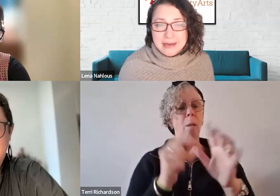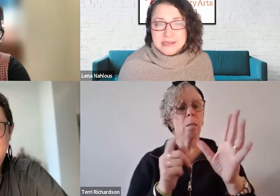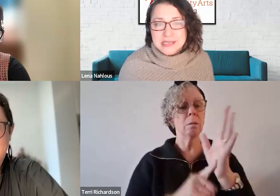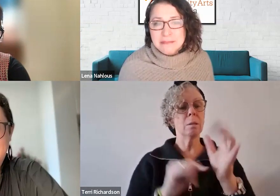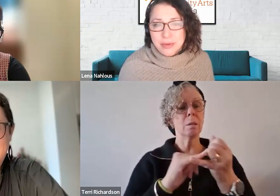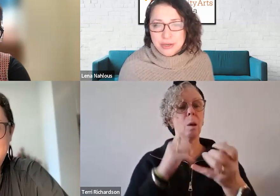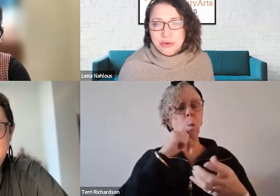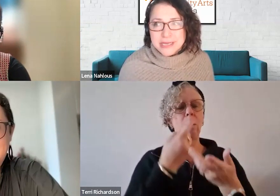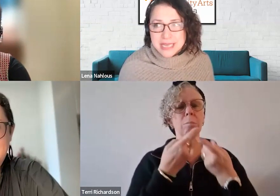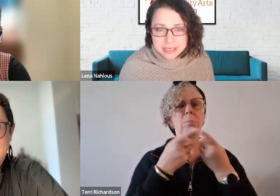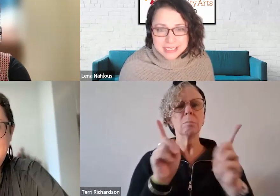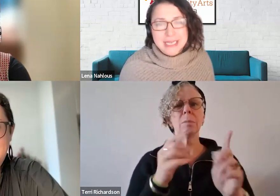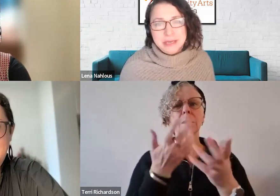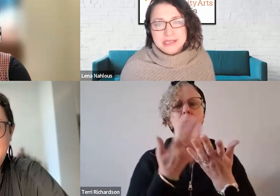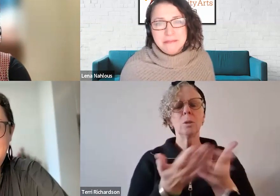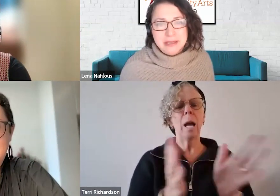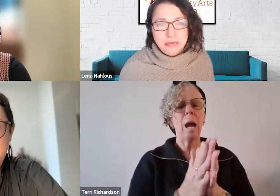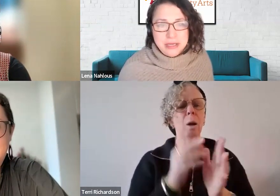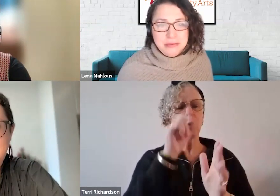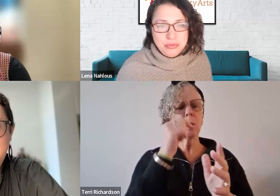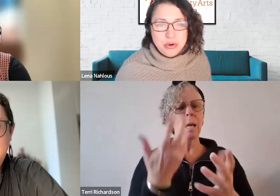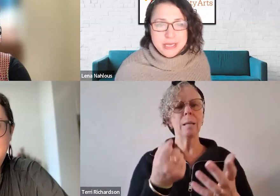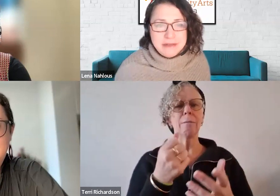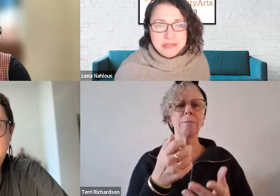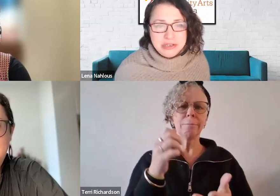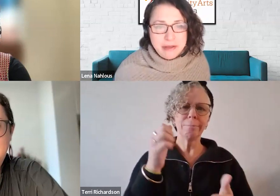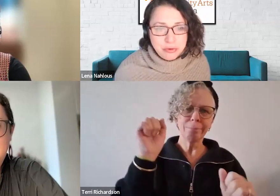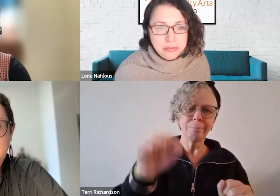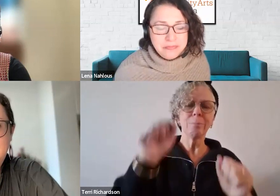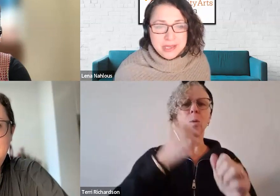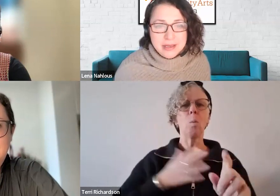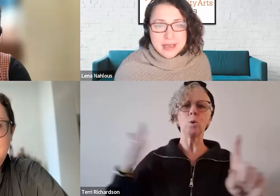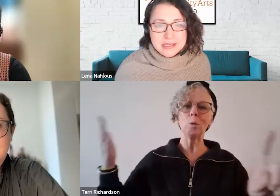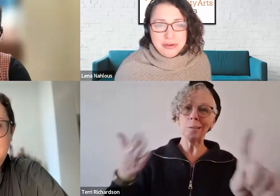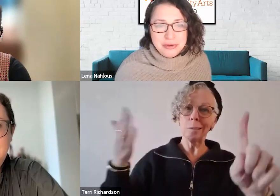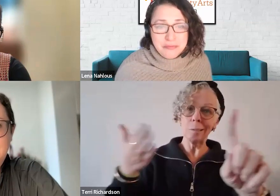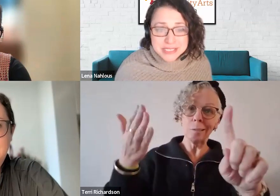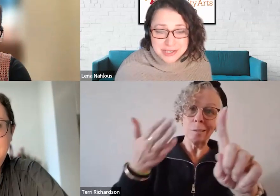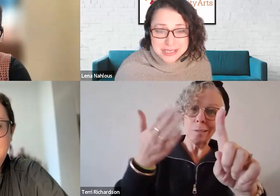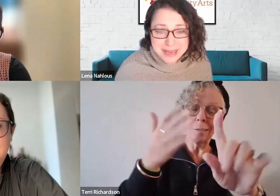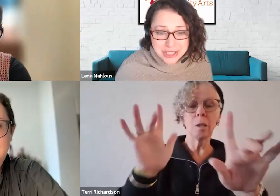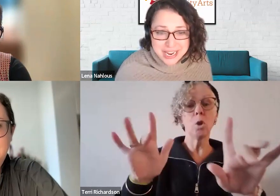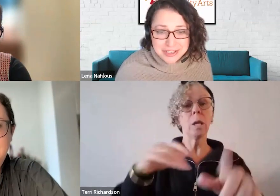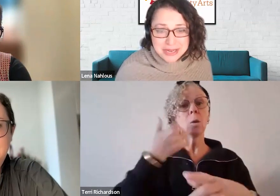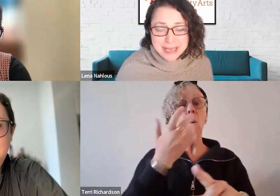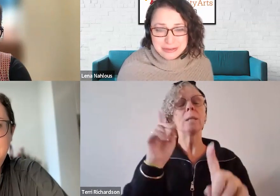isn't something we can always guarantee, but it's something that we always have to strive for. So, conversations about change and about doing